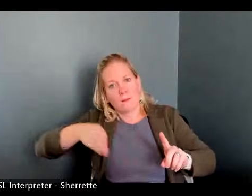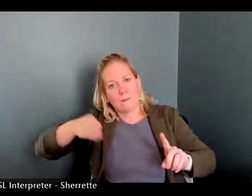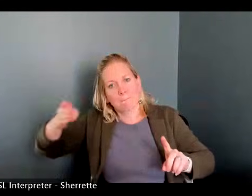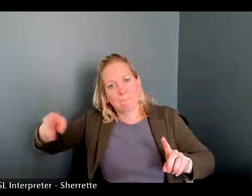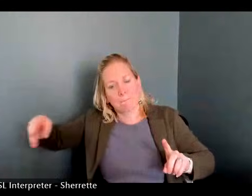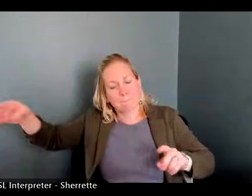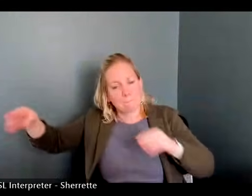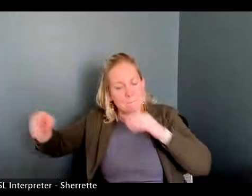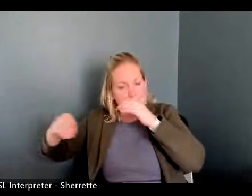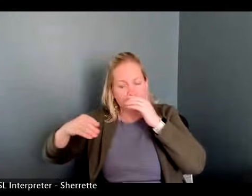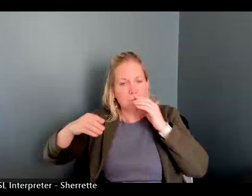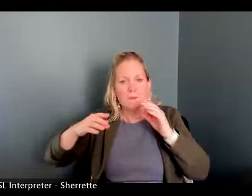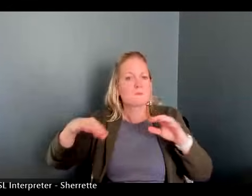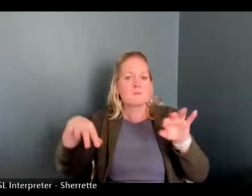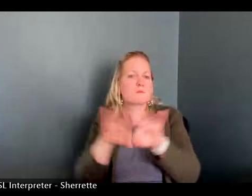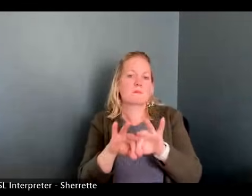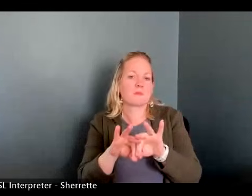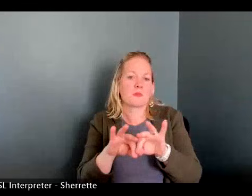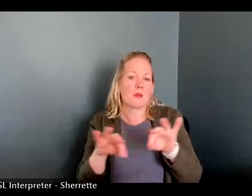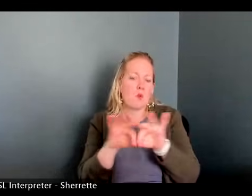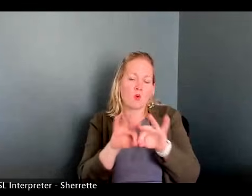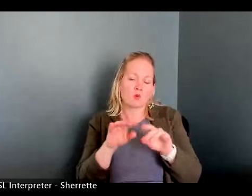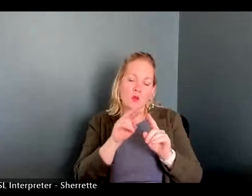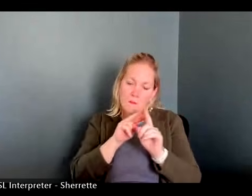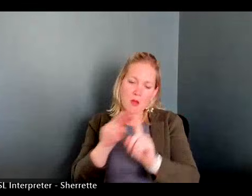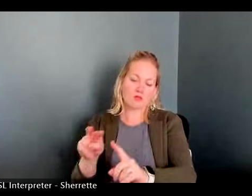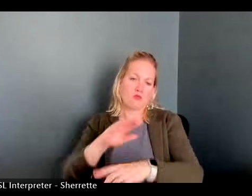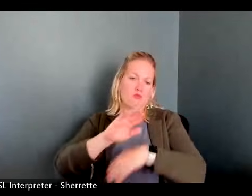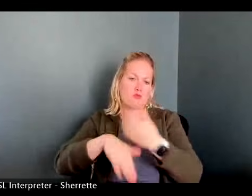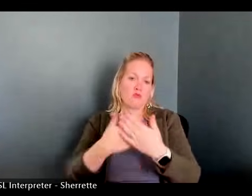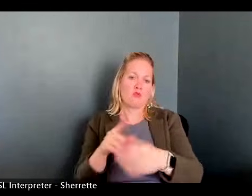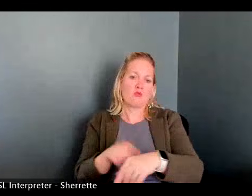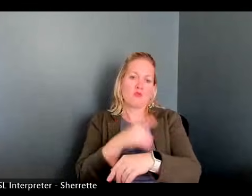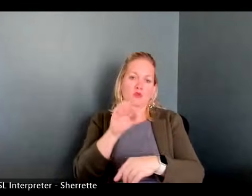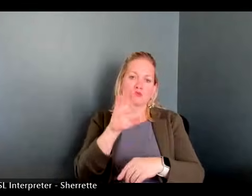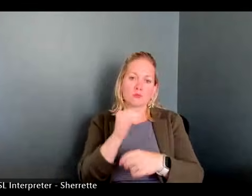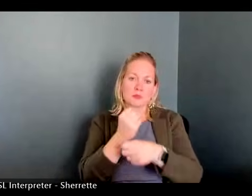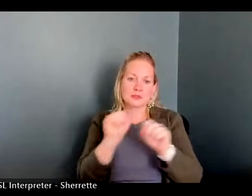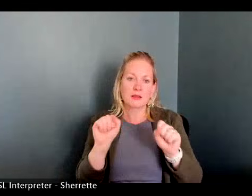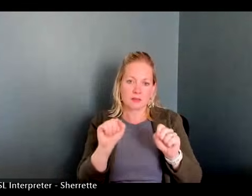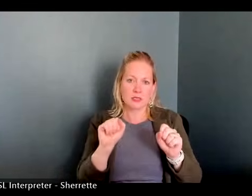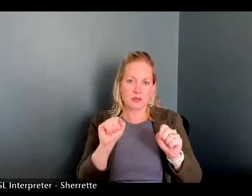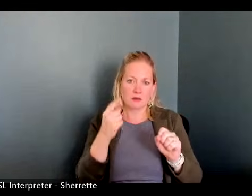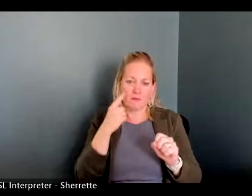integral to monitor all these long term safety events of these -- of the gene therapy products.